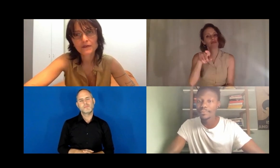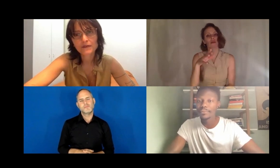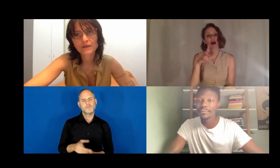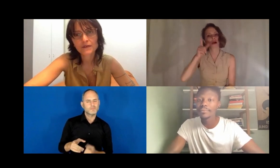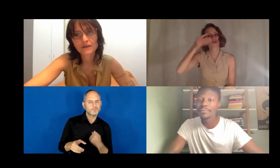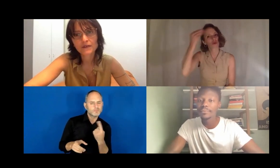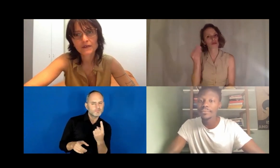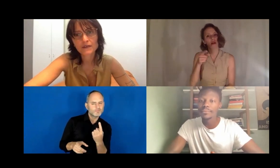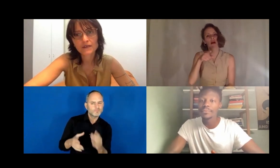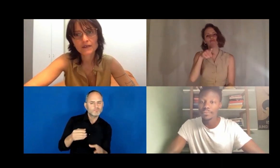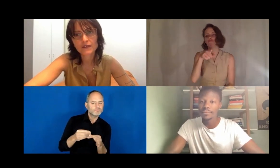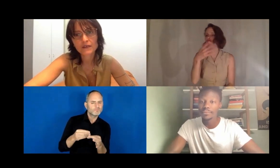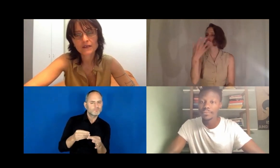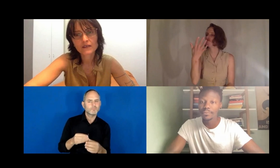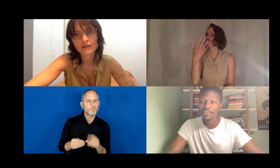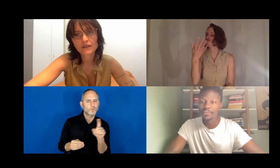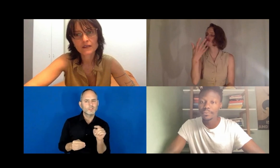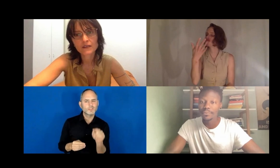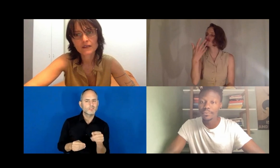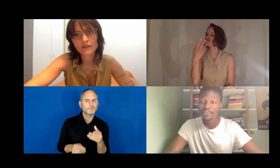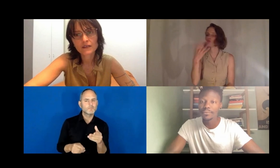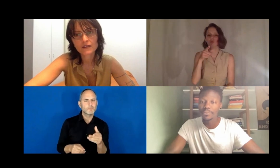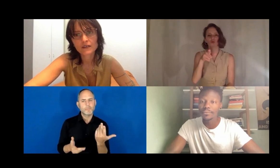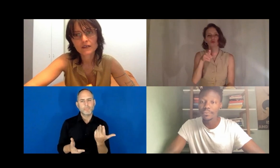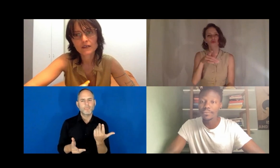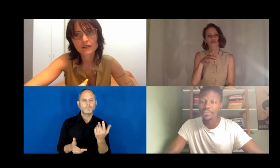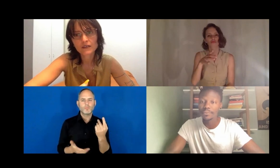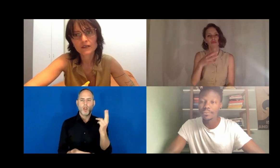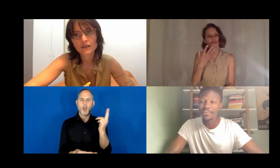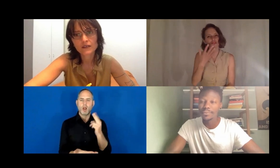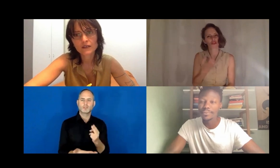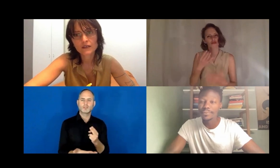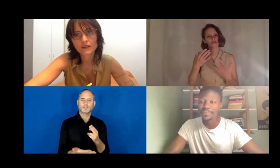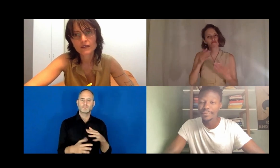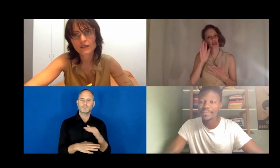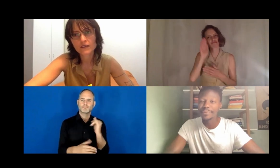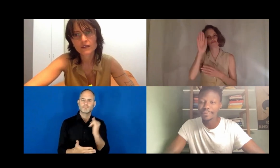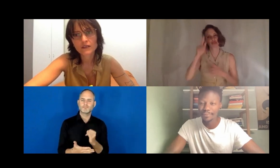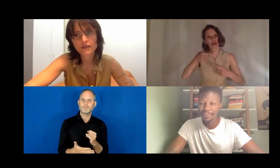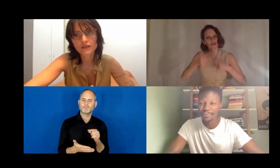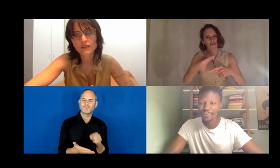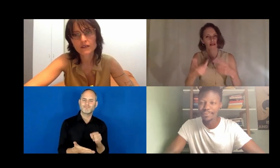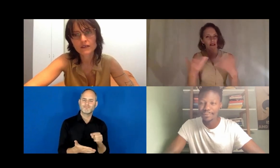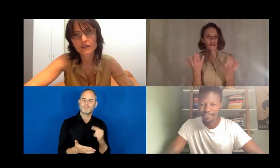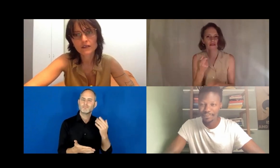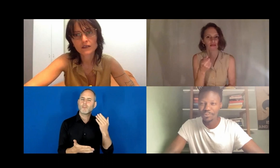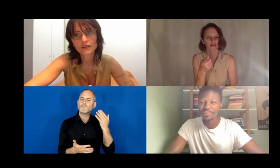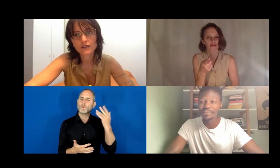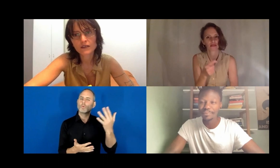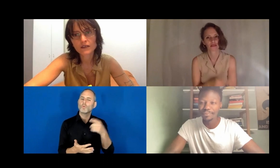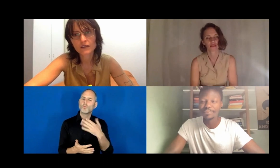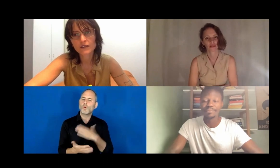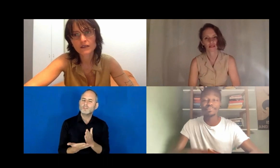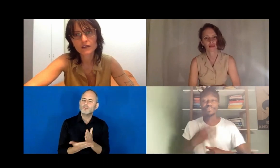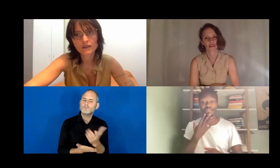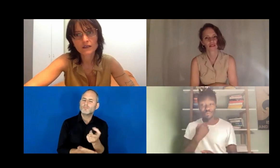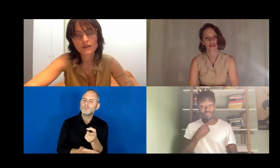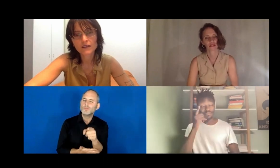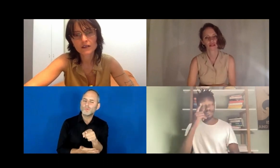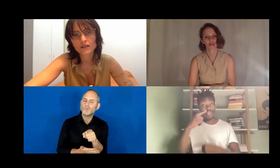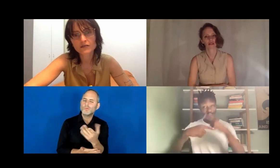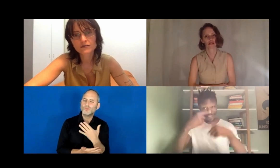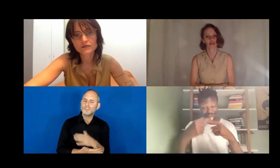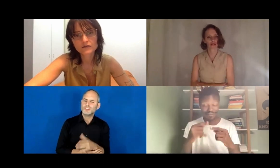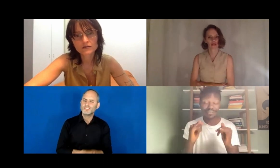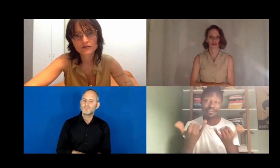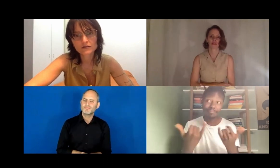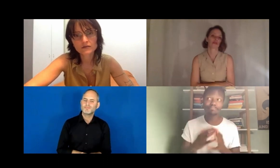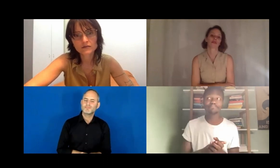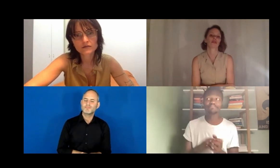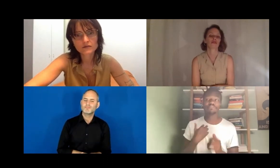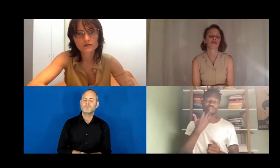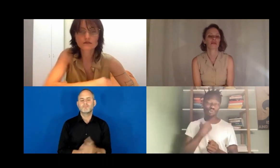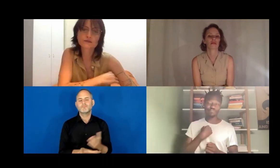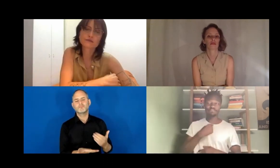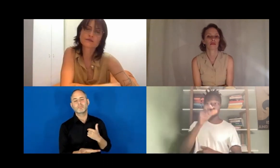Kassandra Wedel: Where will you go now? In which direction as an artist in your career?